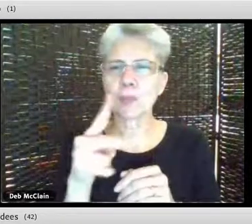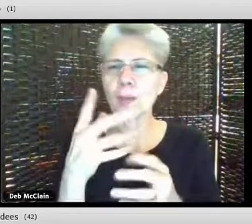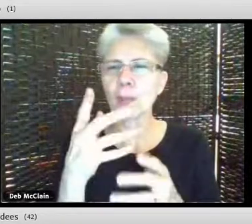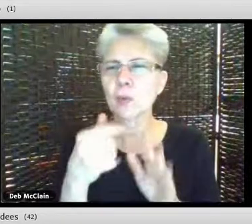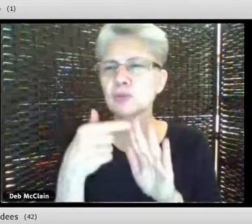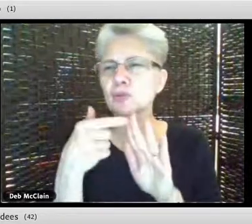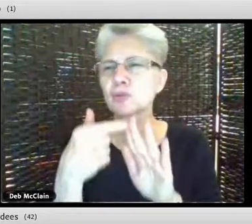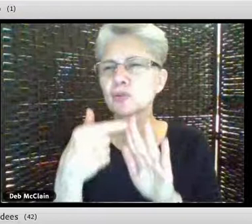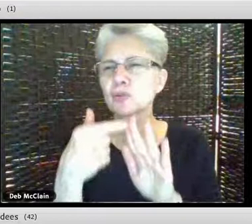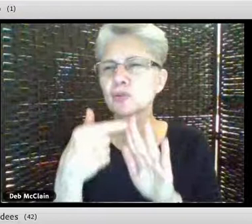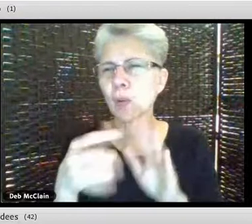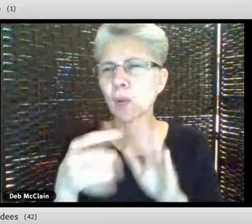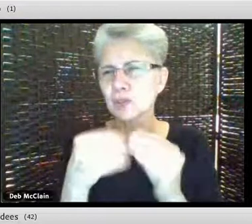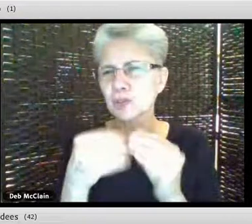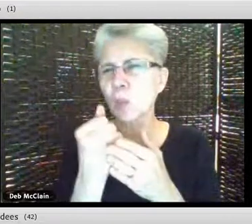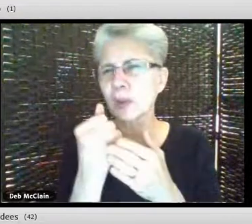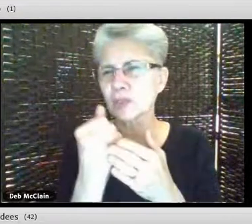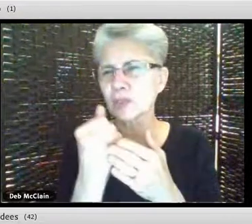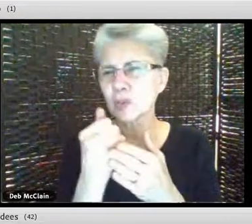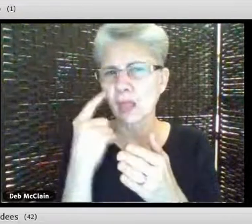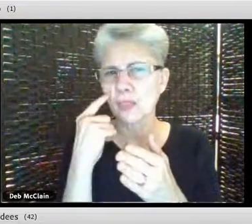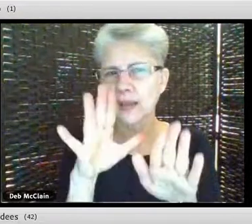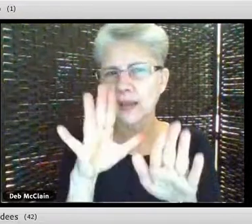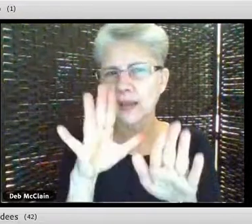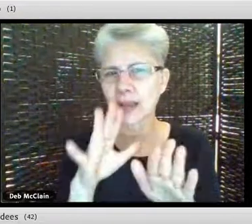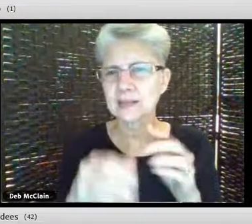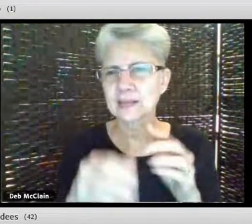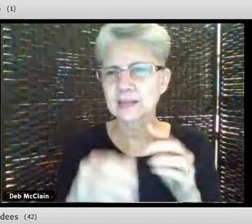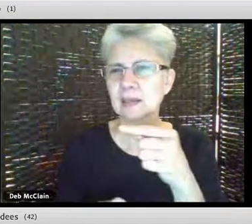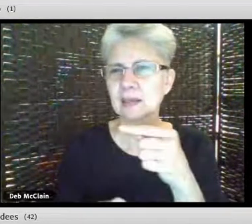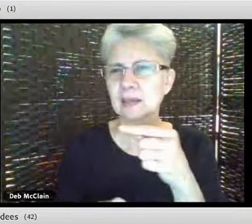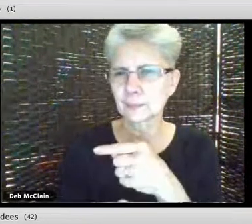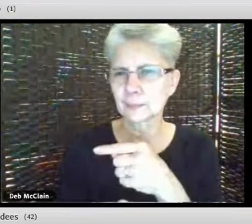I just want to share with you, and you'll get this PowerPoint, but I just want to share with you